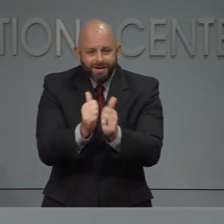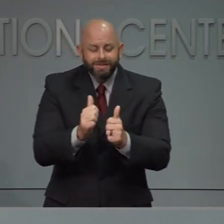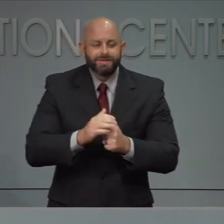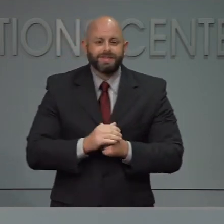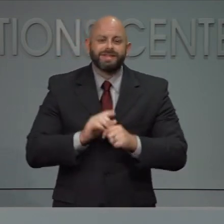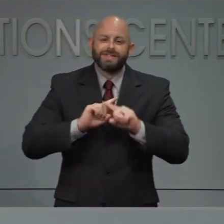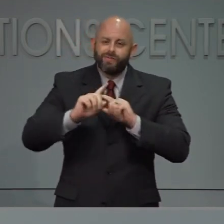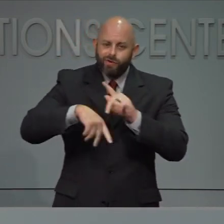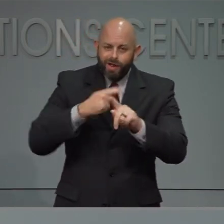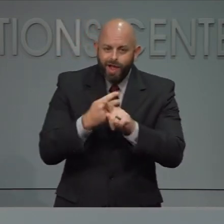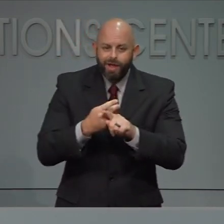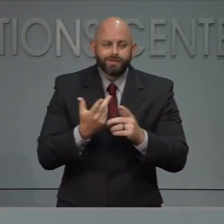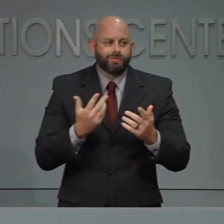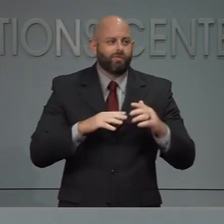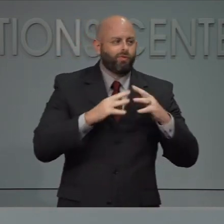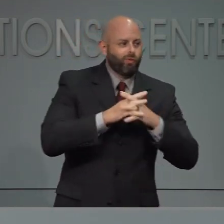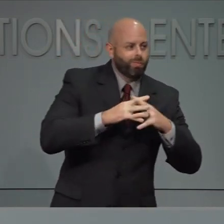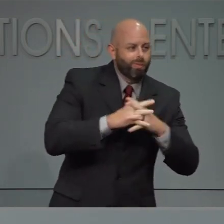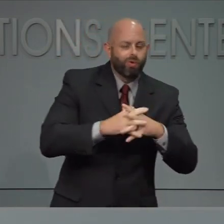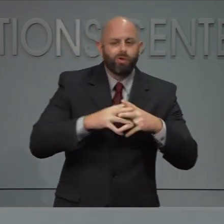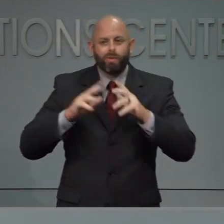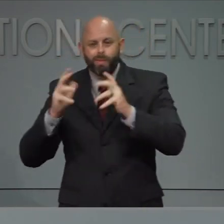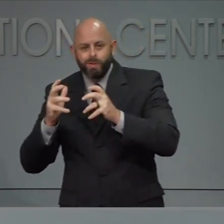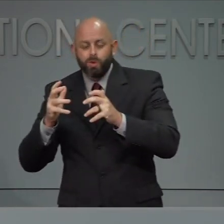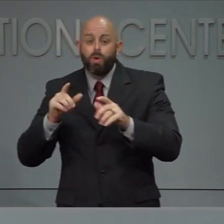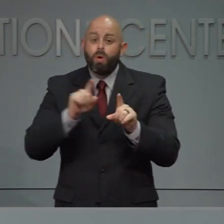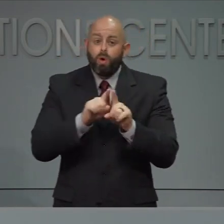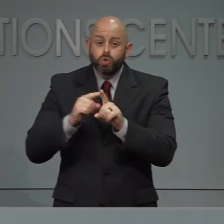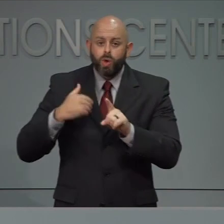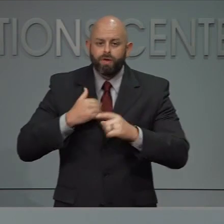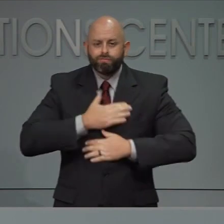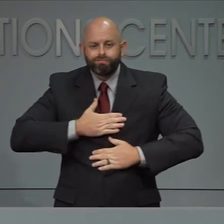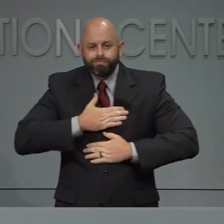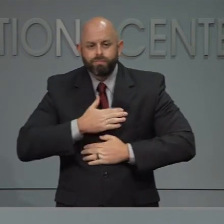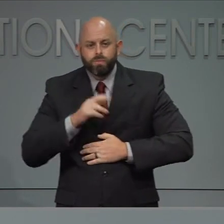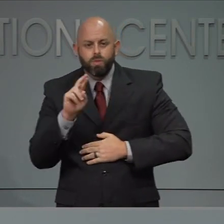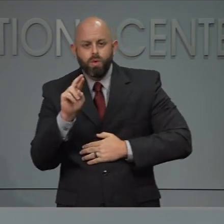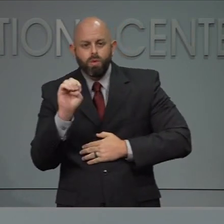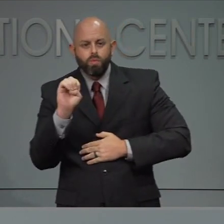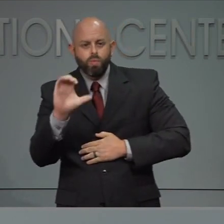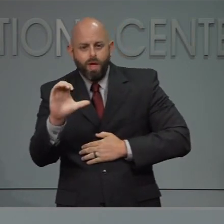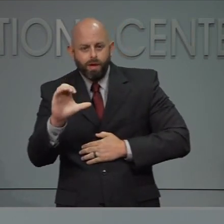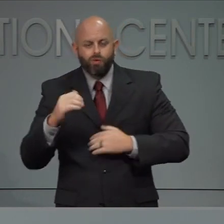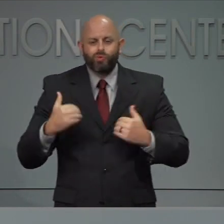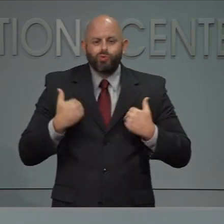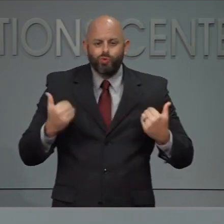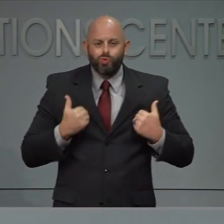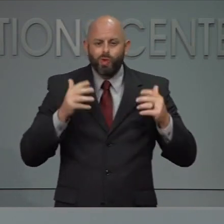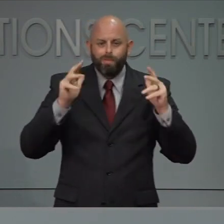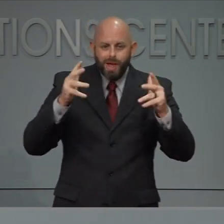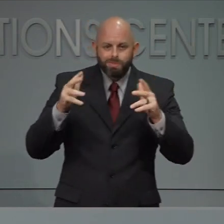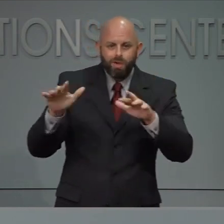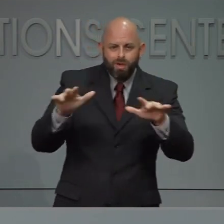OF ATHLETICS HERE AND SO ONE OR SOME OF LIKE THE WRECK YOUTH ACT ACTIVITIES AND WE HAVE GUIDANCE THERE THAT WE STILL